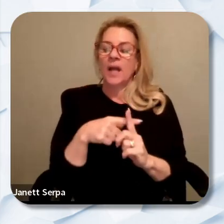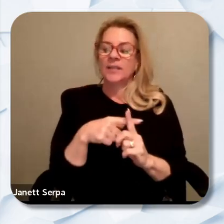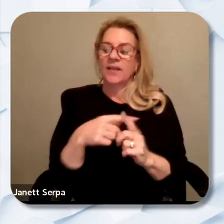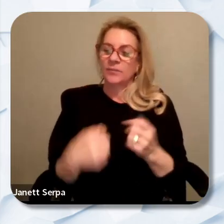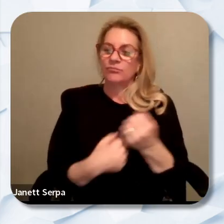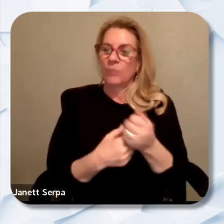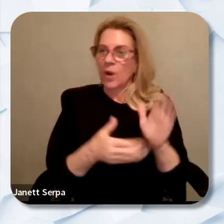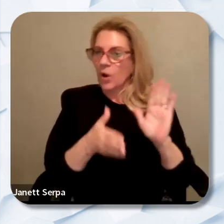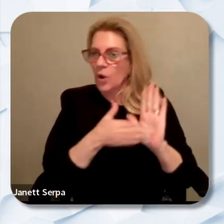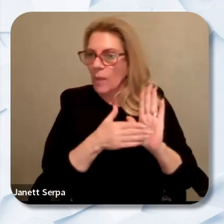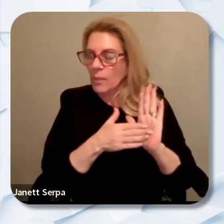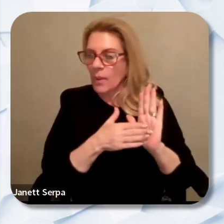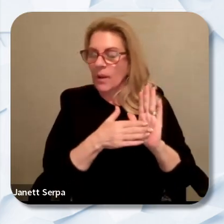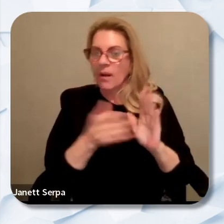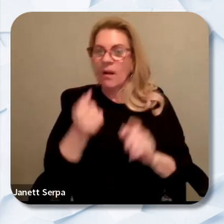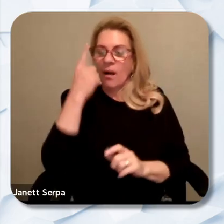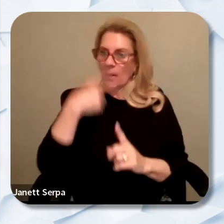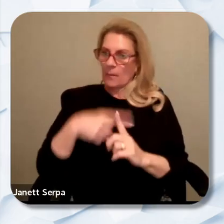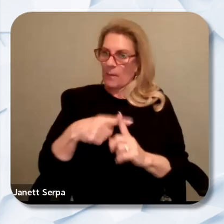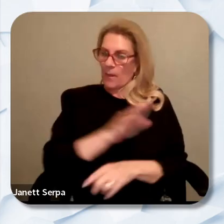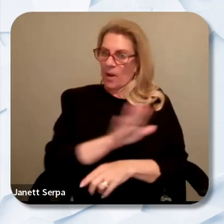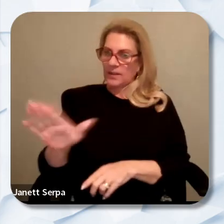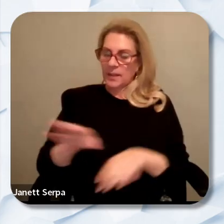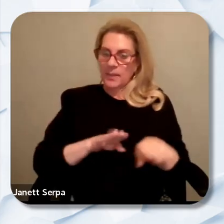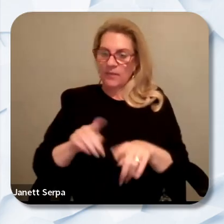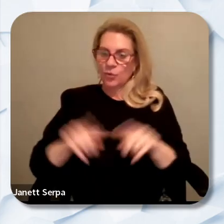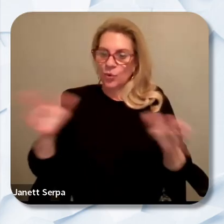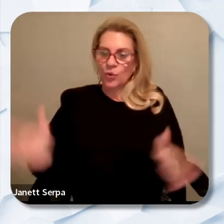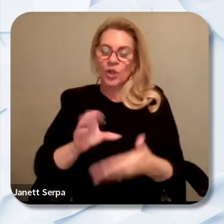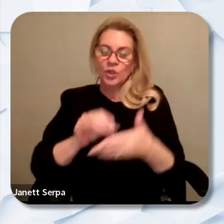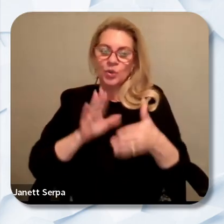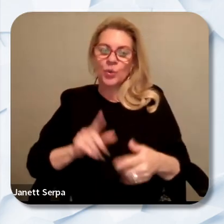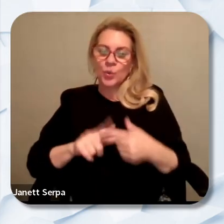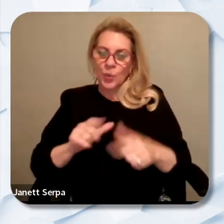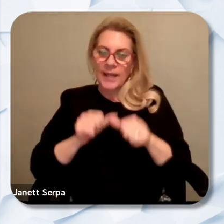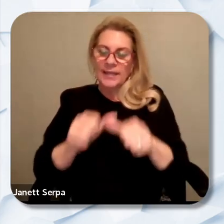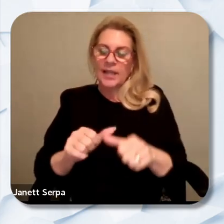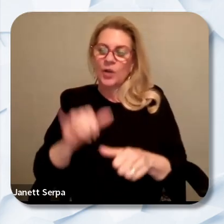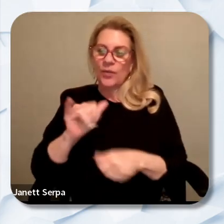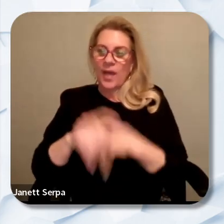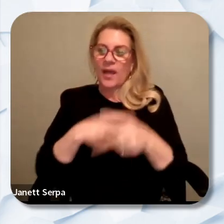Complement and acknowledge positive behavior to encourage students to continue the behavior.